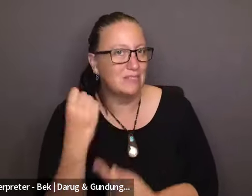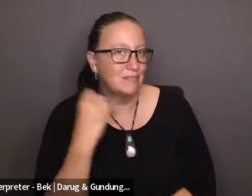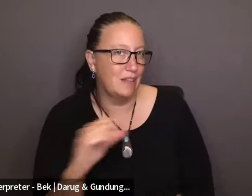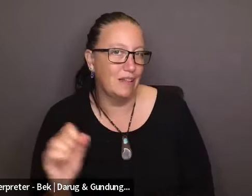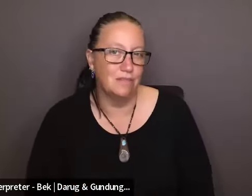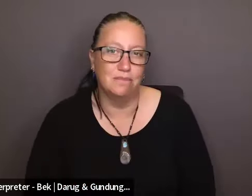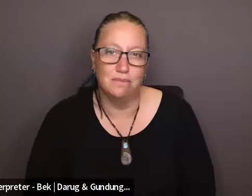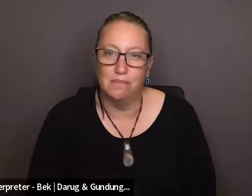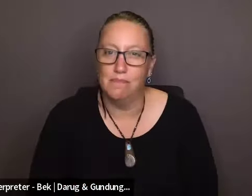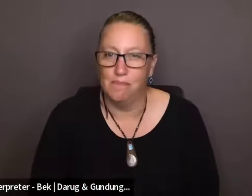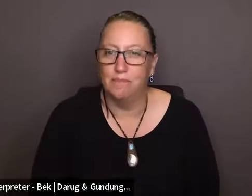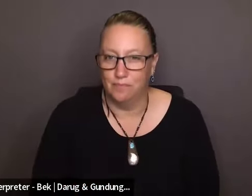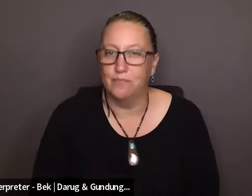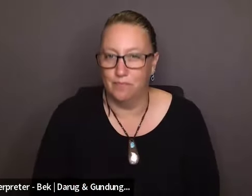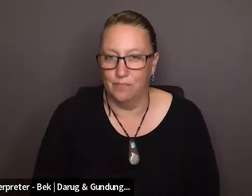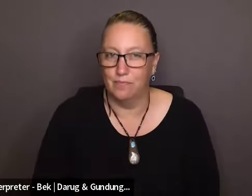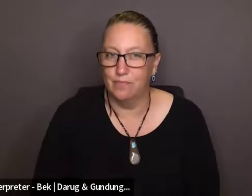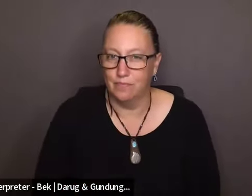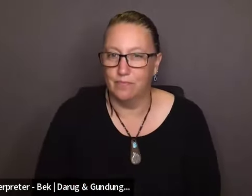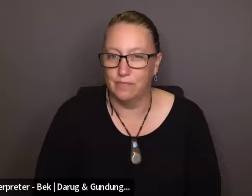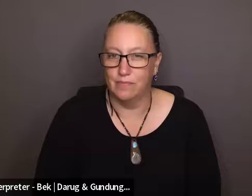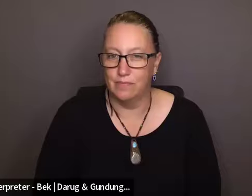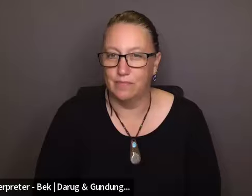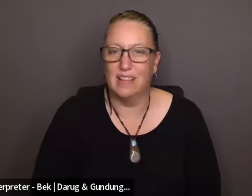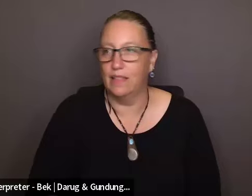appreciate that it might sound like we're telling you